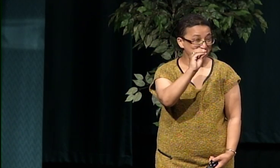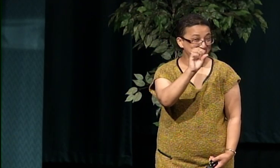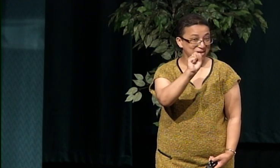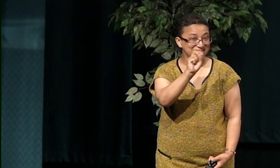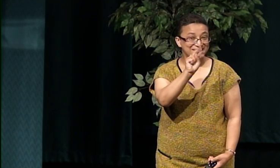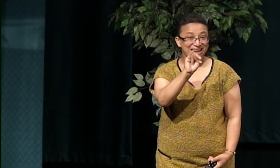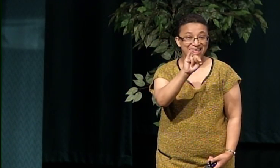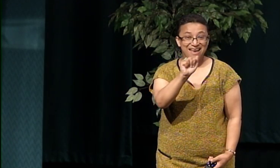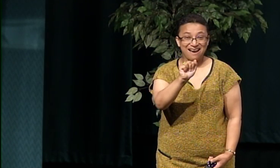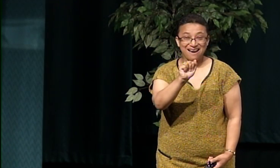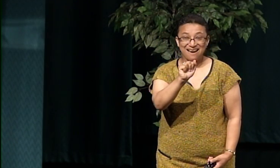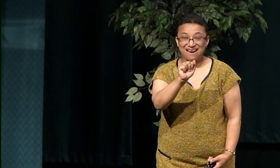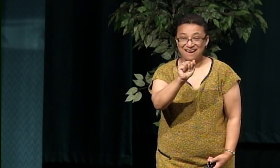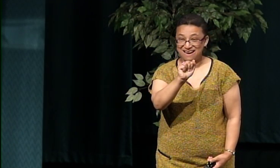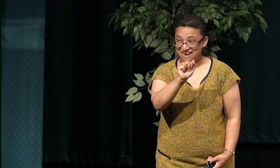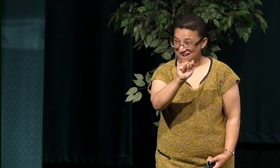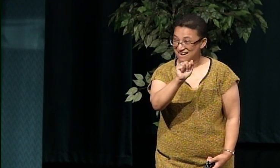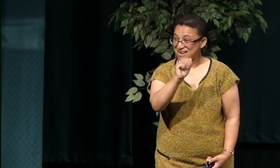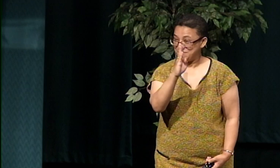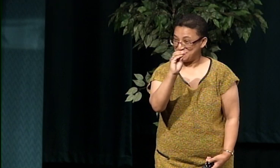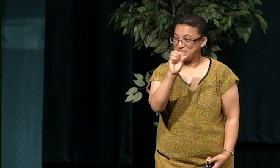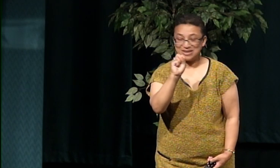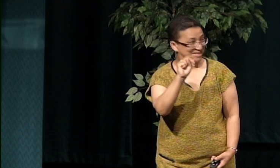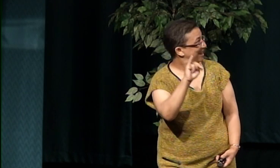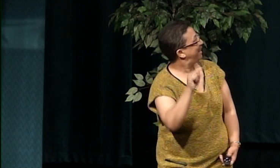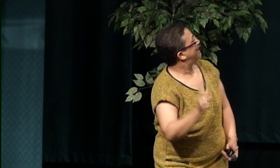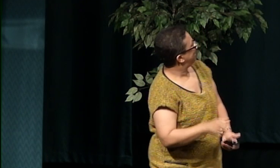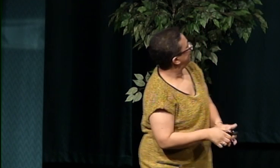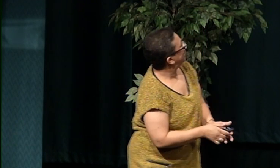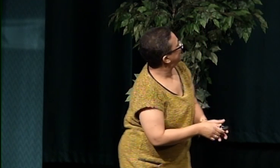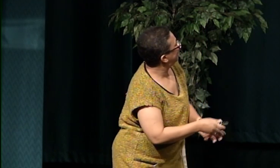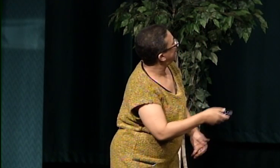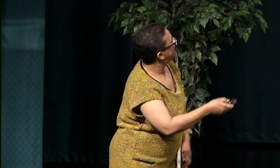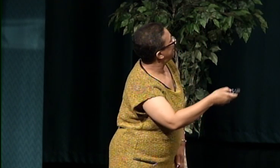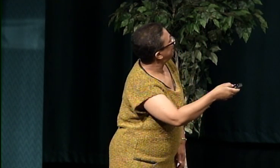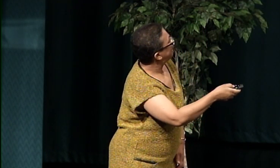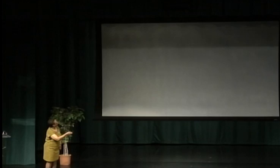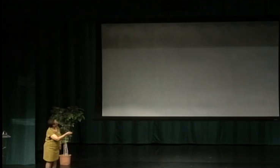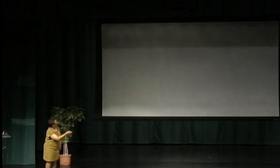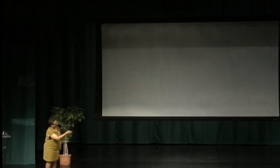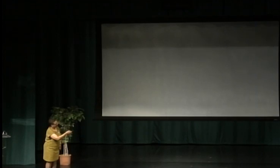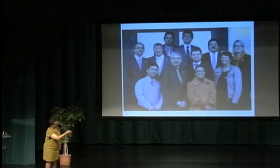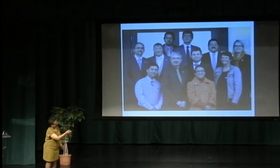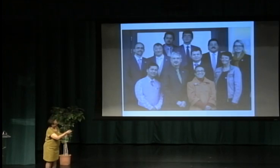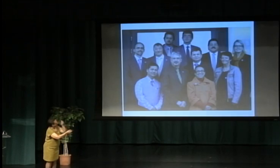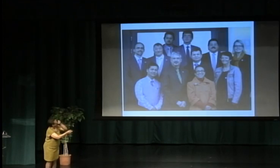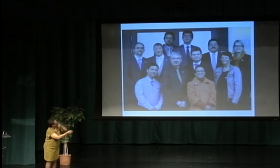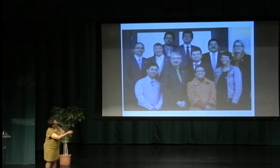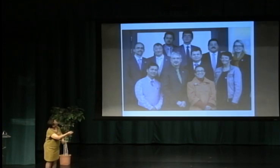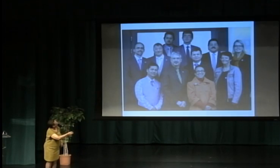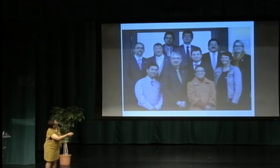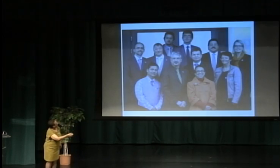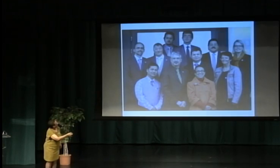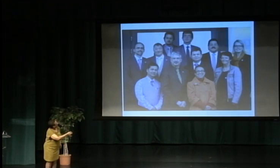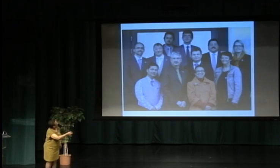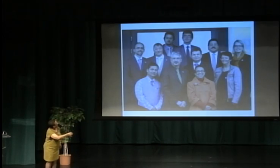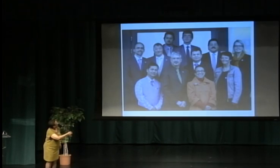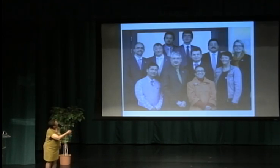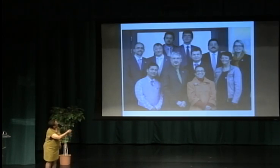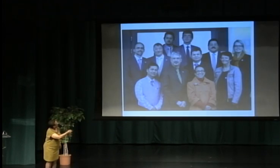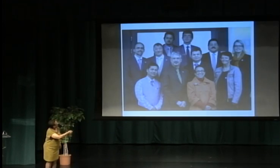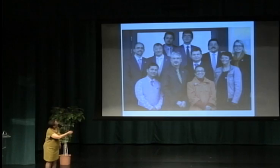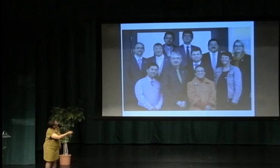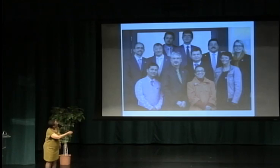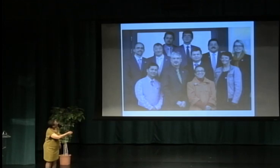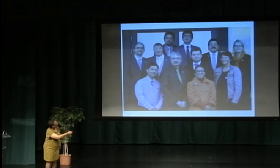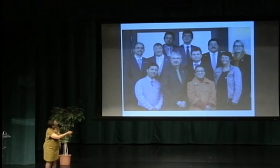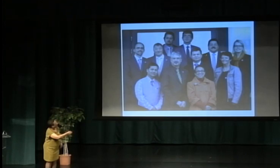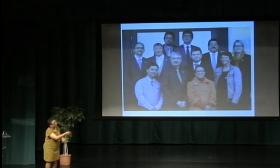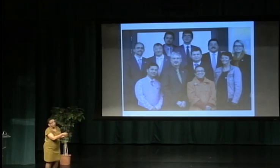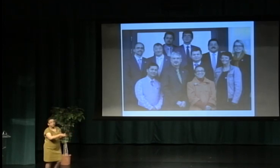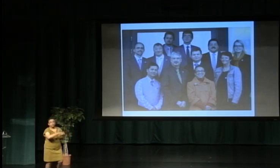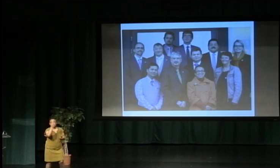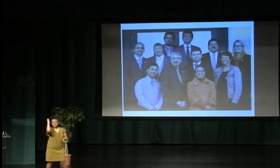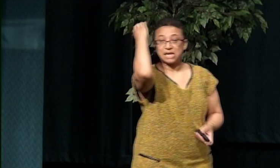Yeah, Bosnia.